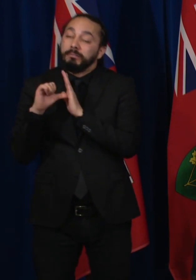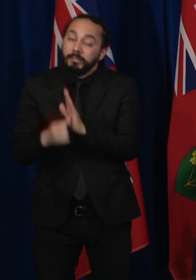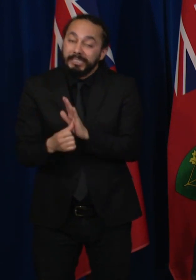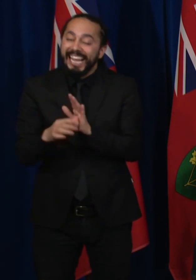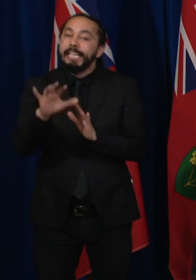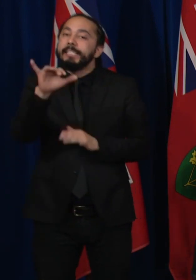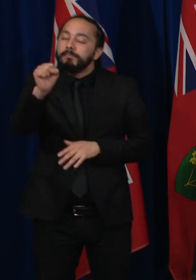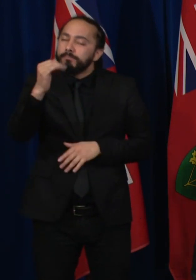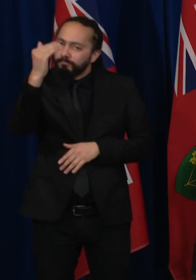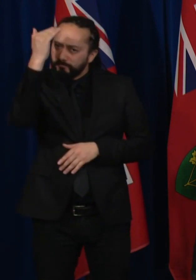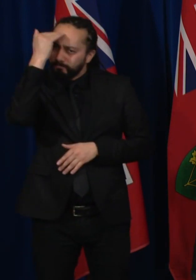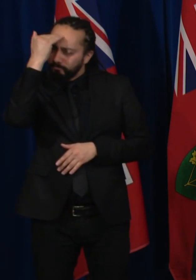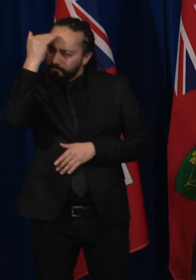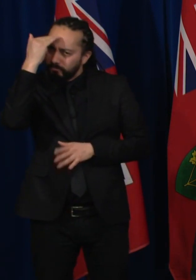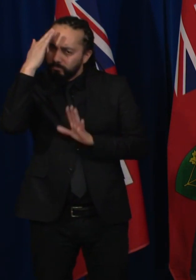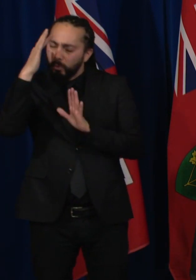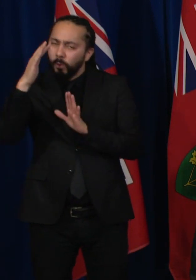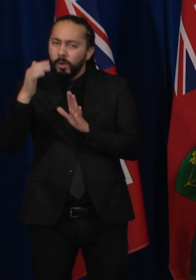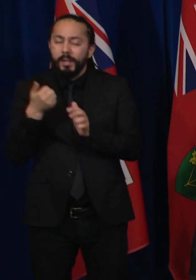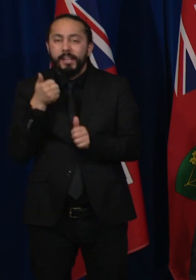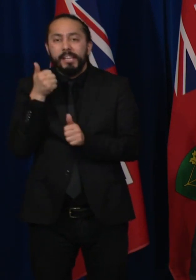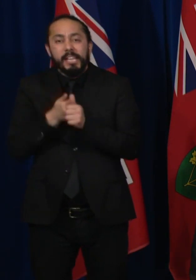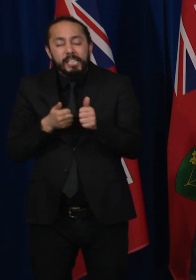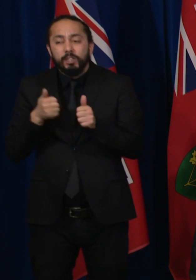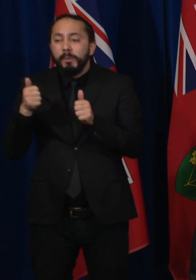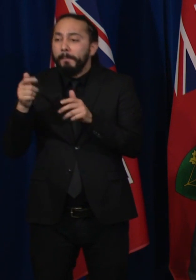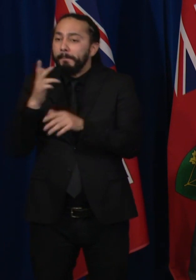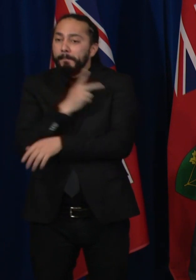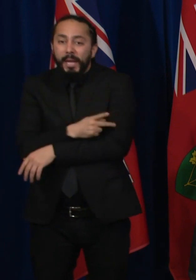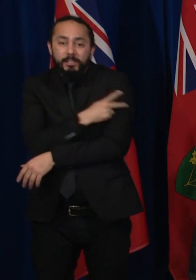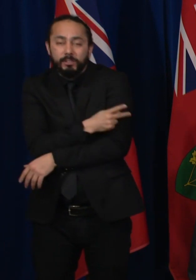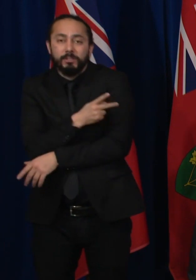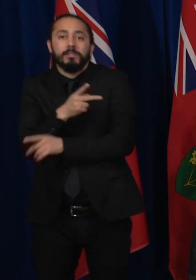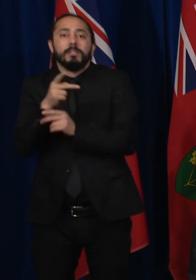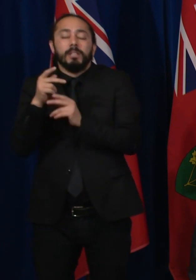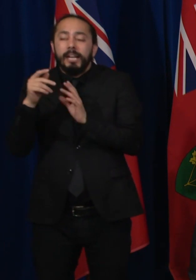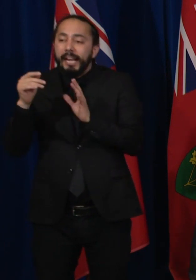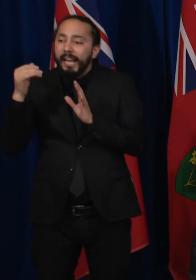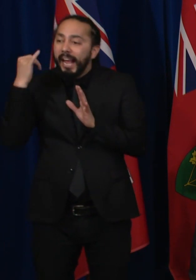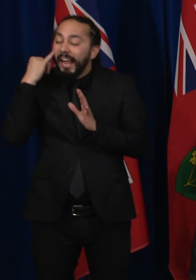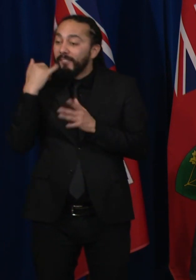consideration with each and every patient, with the assistance of cancer